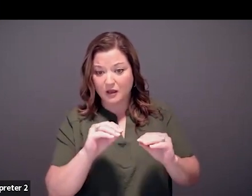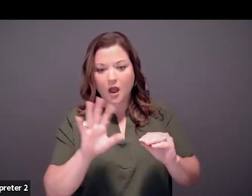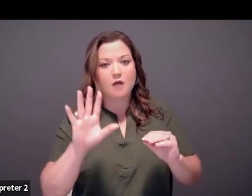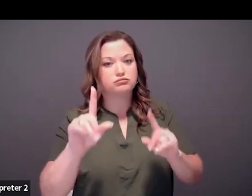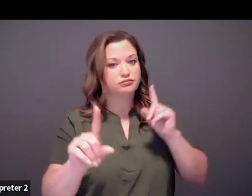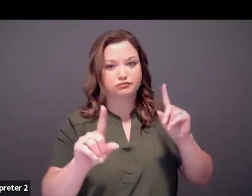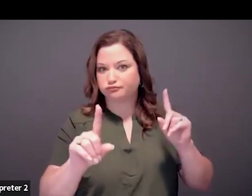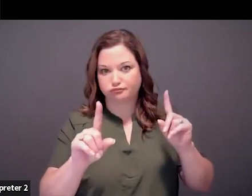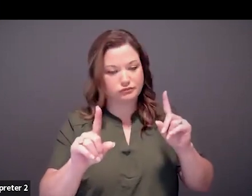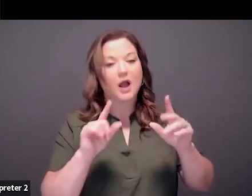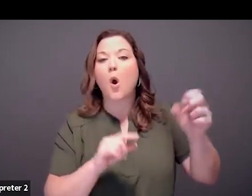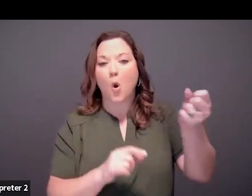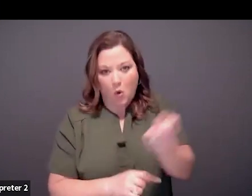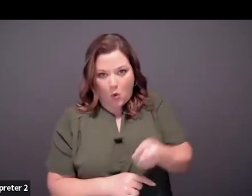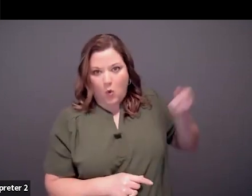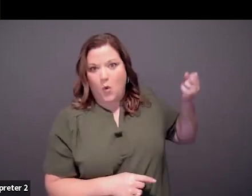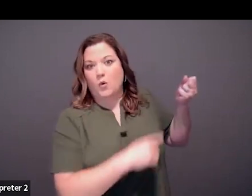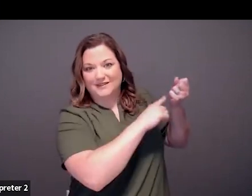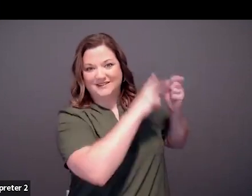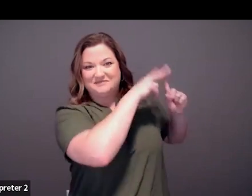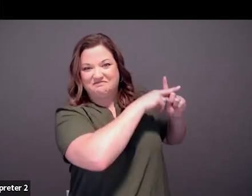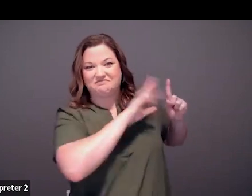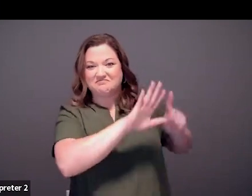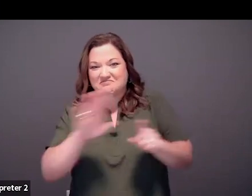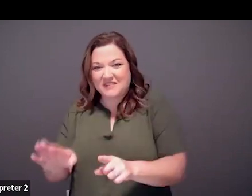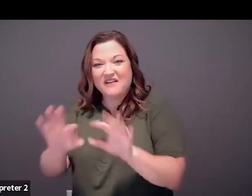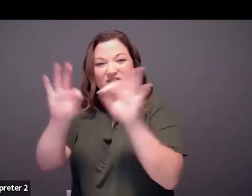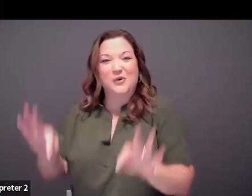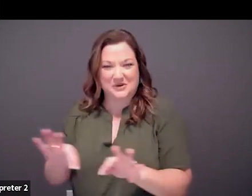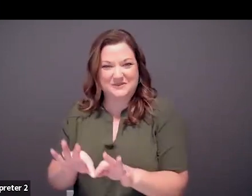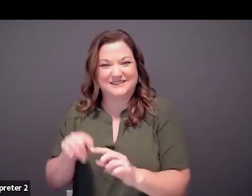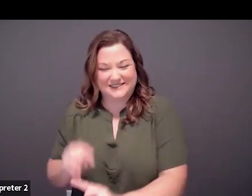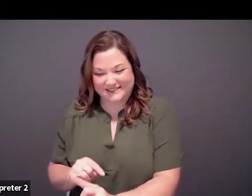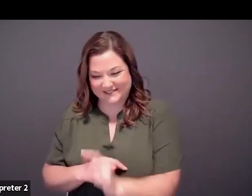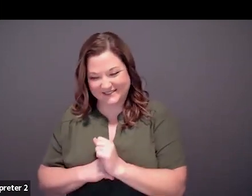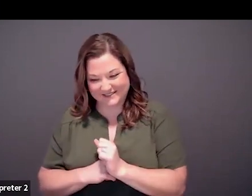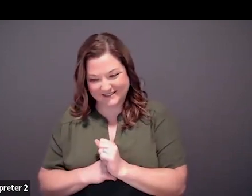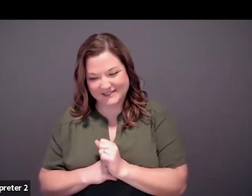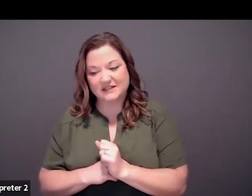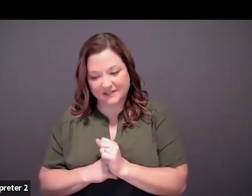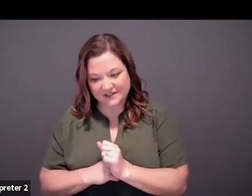We're going to skip this for a minute. Let's go on to forms and we'll come back to that. Sorry.